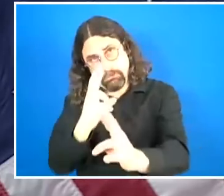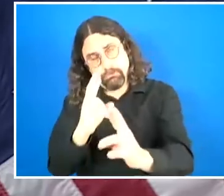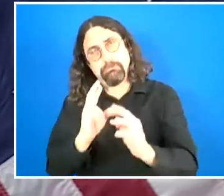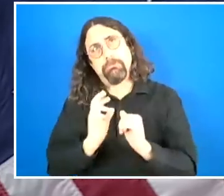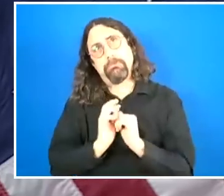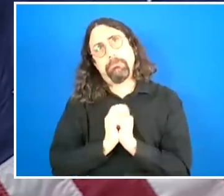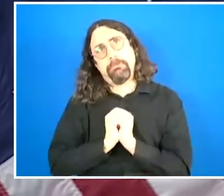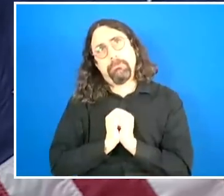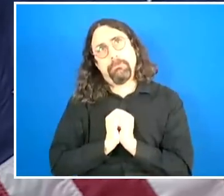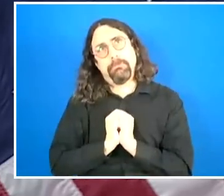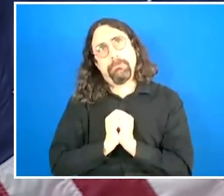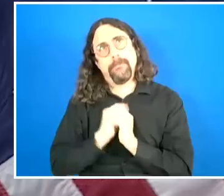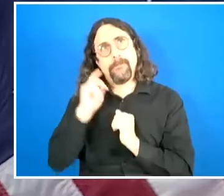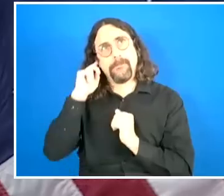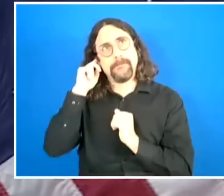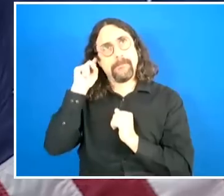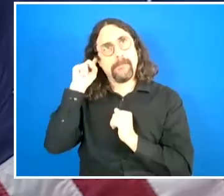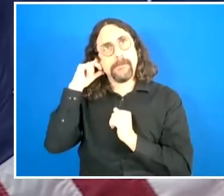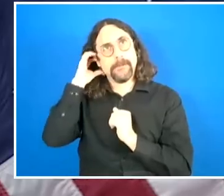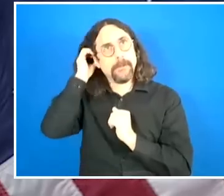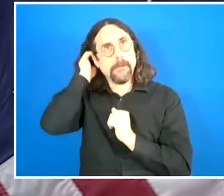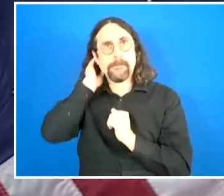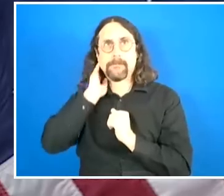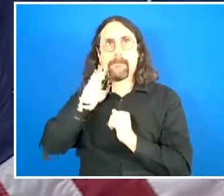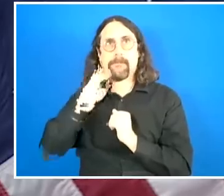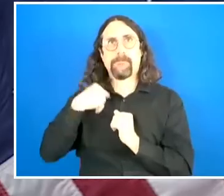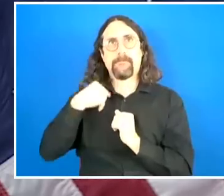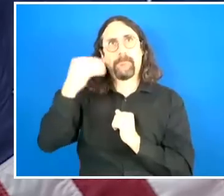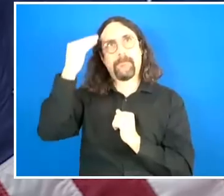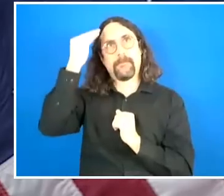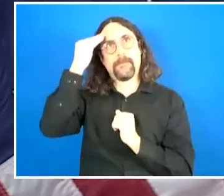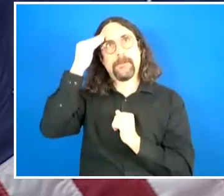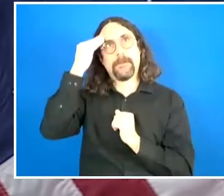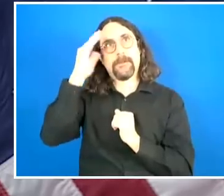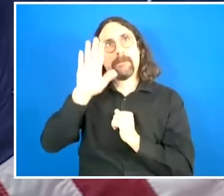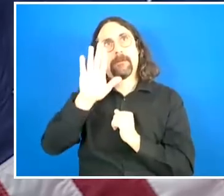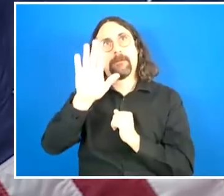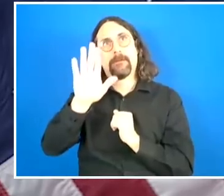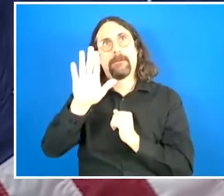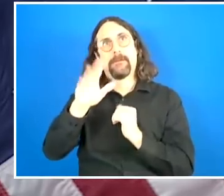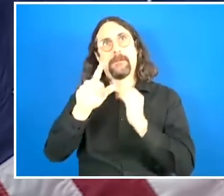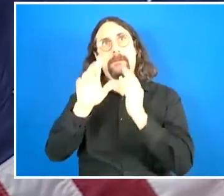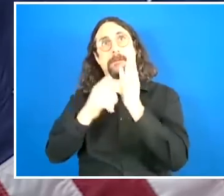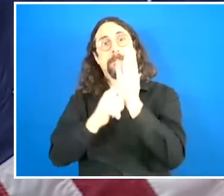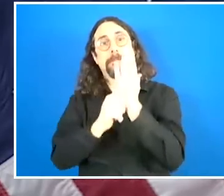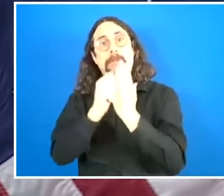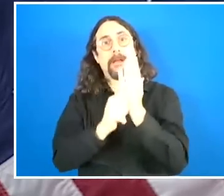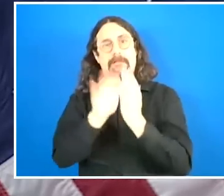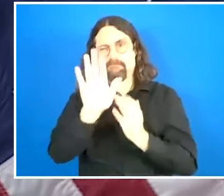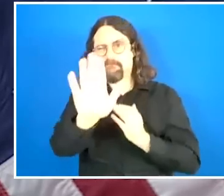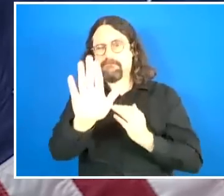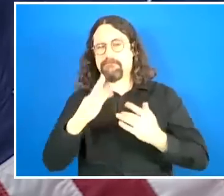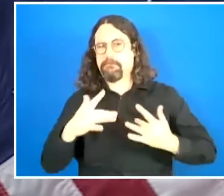I KNOW YOUR PUBLICATION HAS PUT A LOT OF ENERGY INTO LOOKING BACK AND